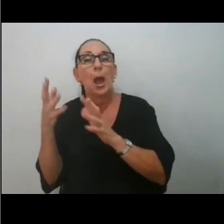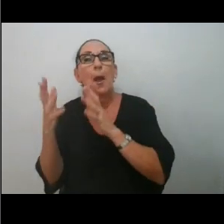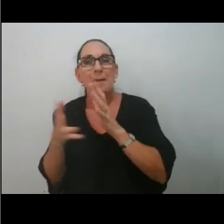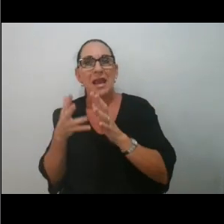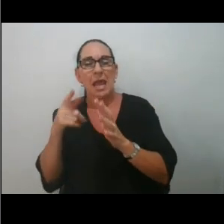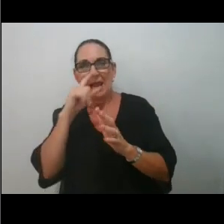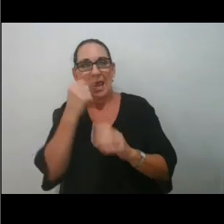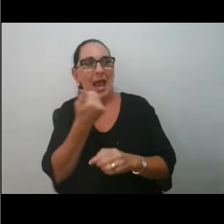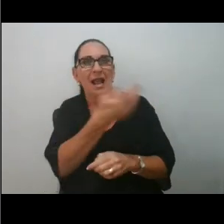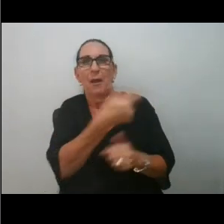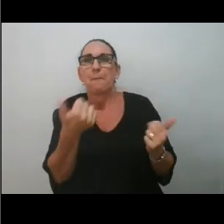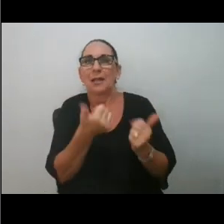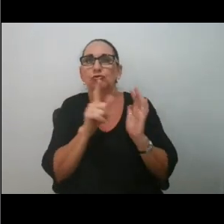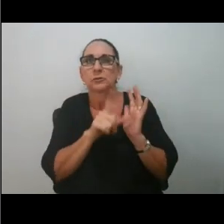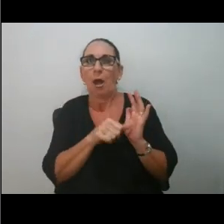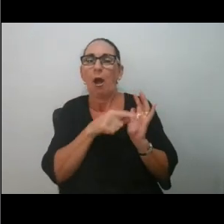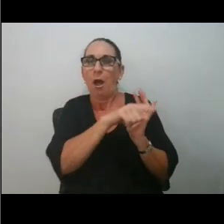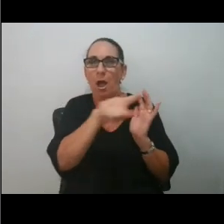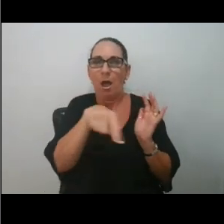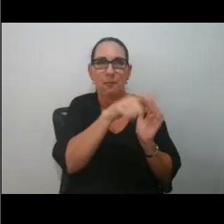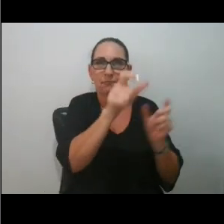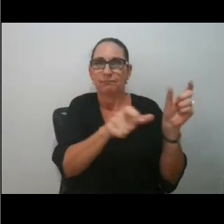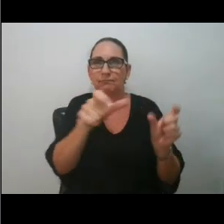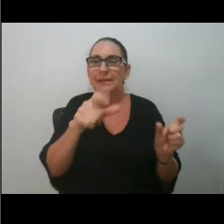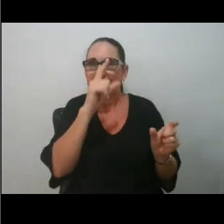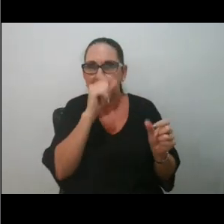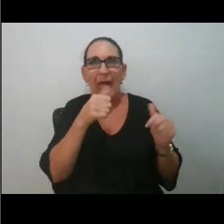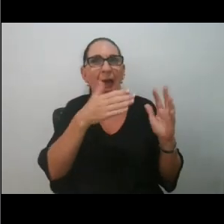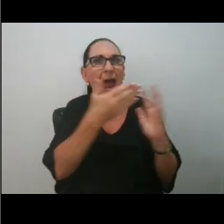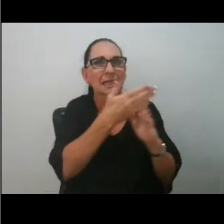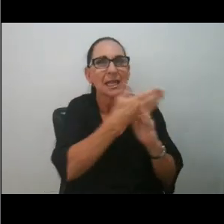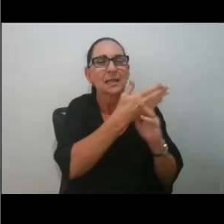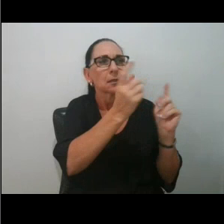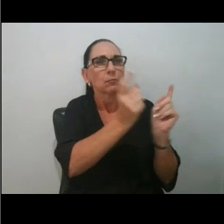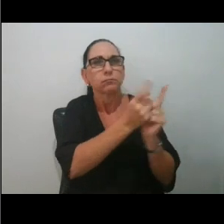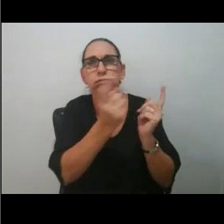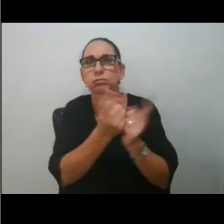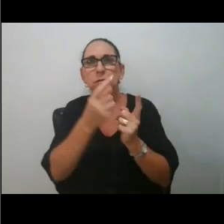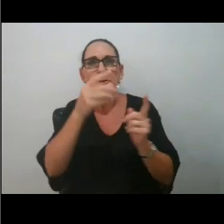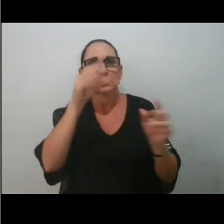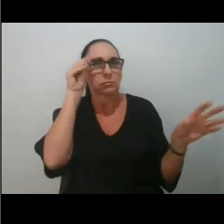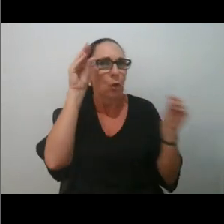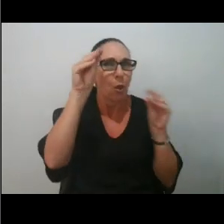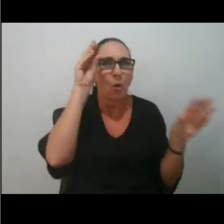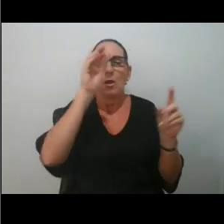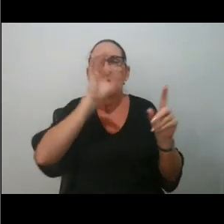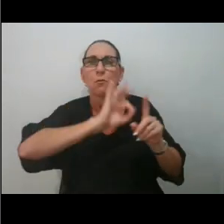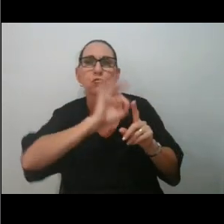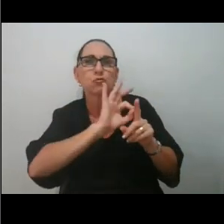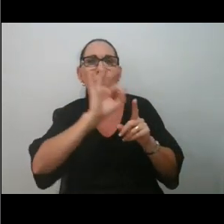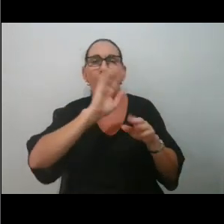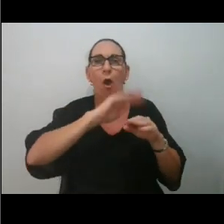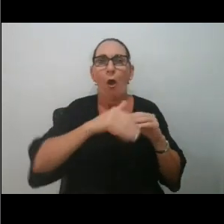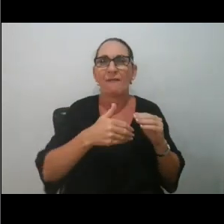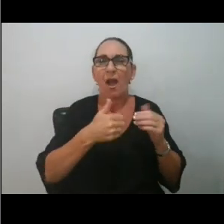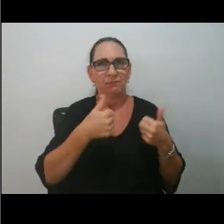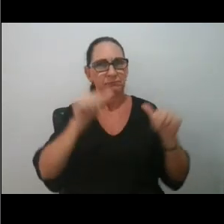access and get really take the advantages and benefits um of um alcohol and drug counselling